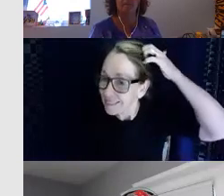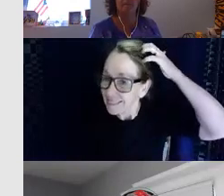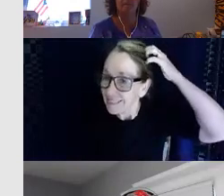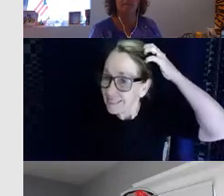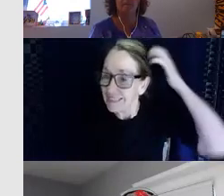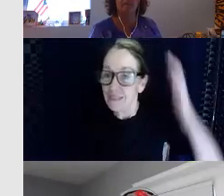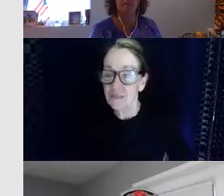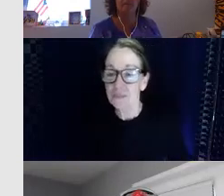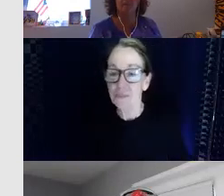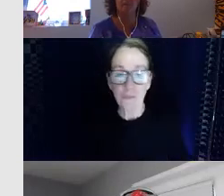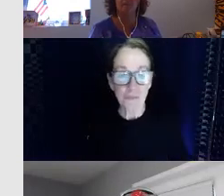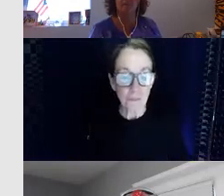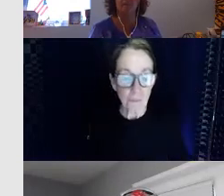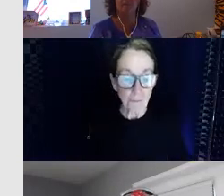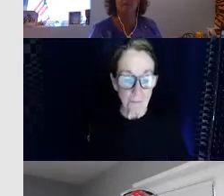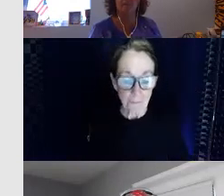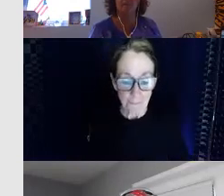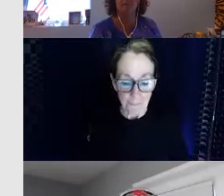THIS IS THE INTERPRETER. I CAN'T SEE EVERYONE BECAUSE OF THE --